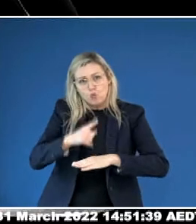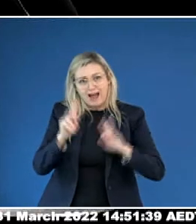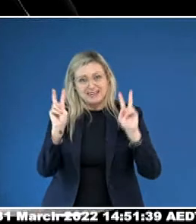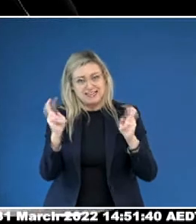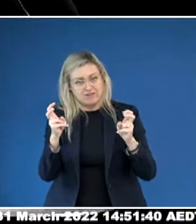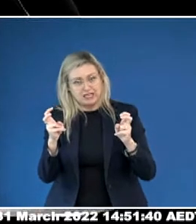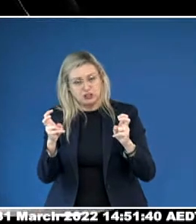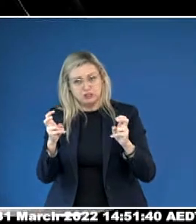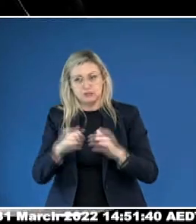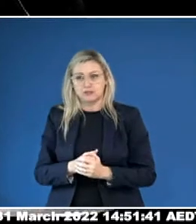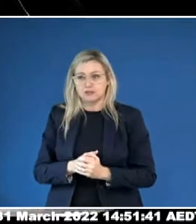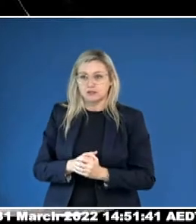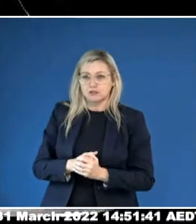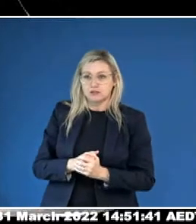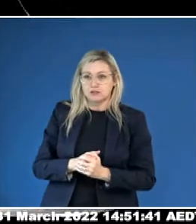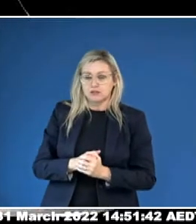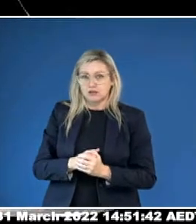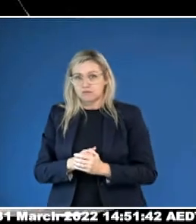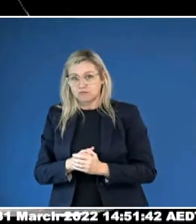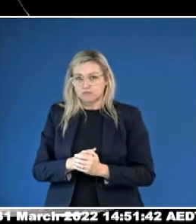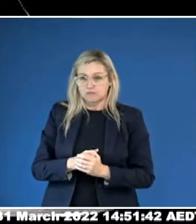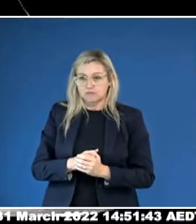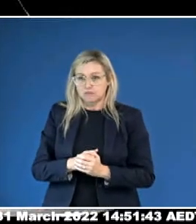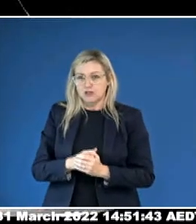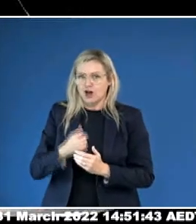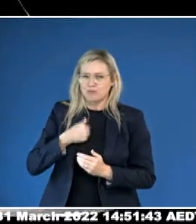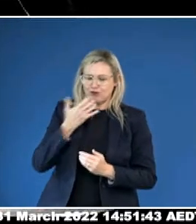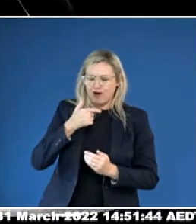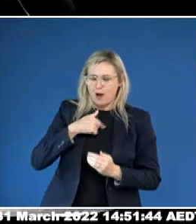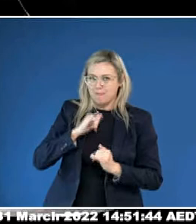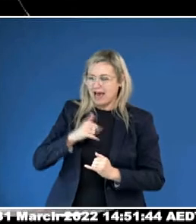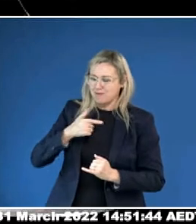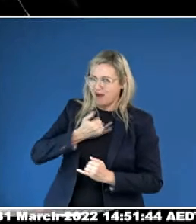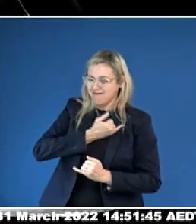Yes. MS EASTMAN: I'm going to do protective interrupting so we can get through everything. But --